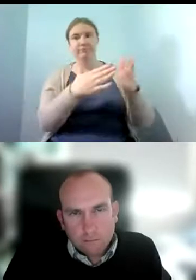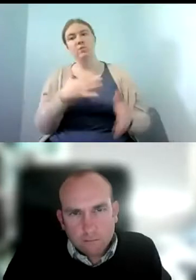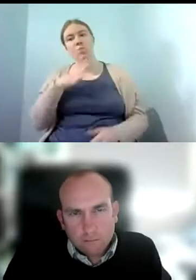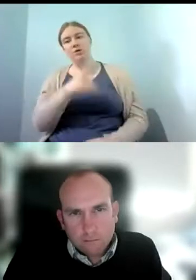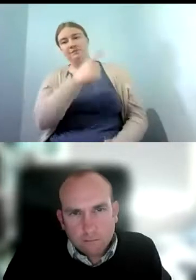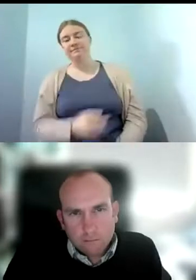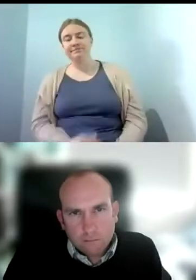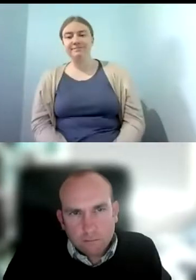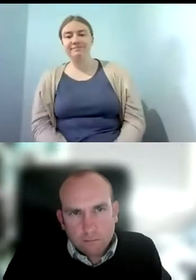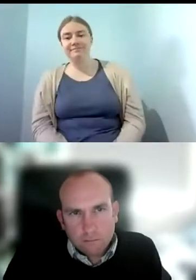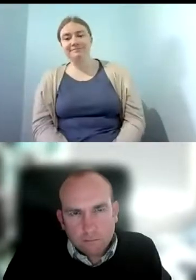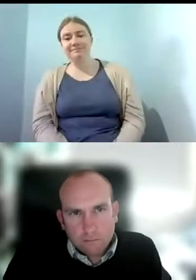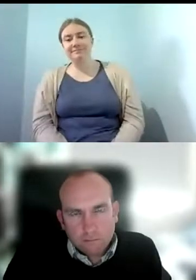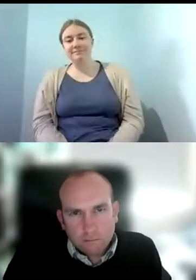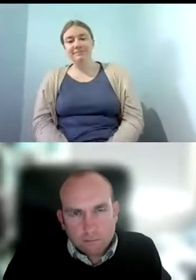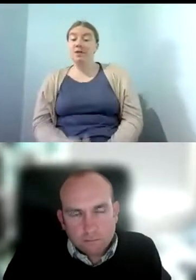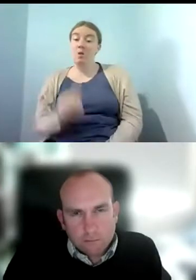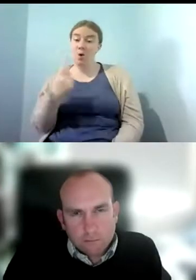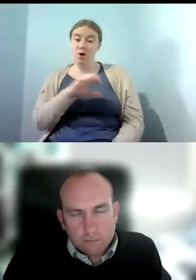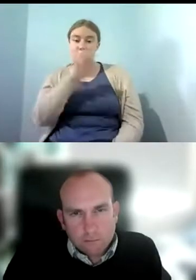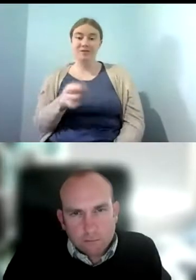there's a really interesting question here from simon about where the fish seem to notice people